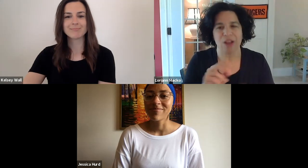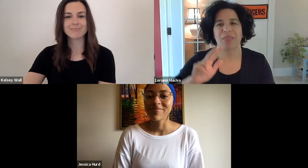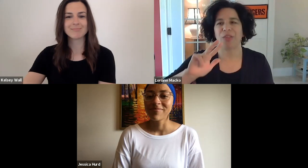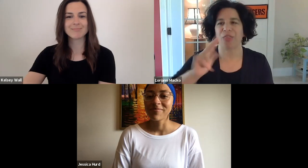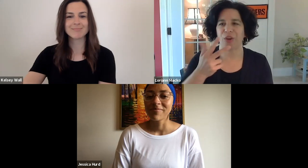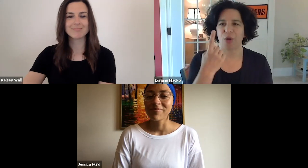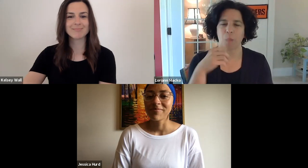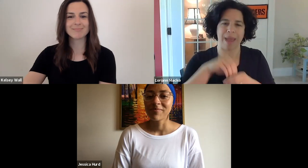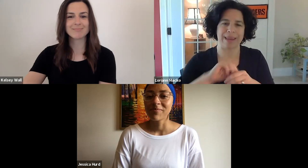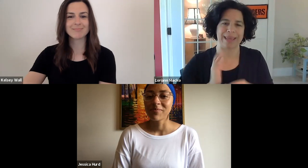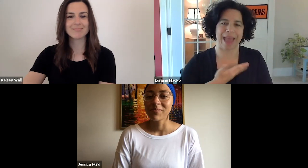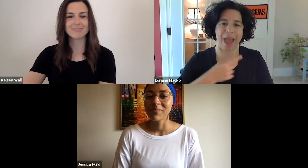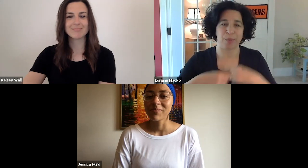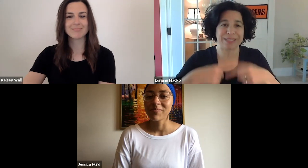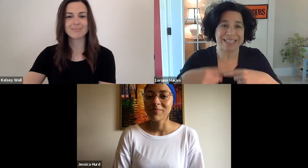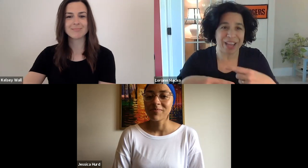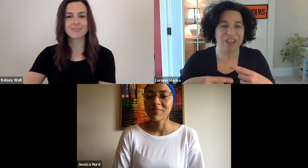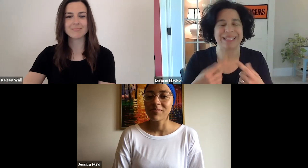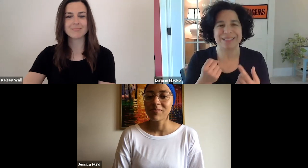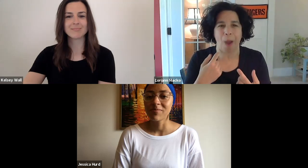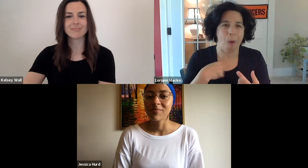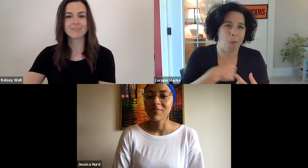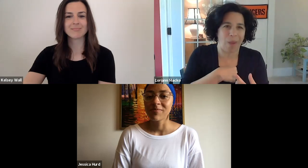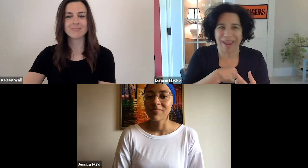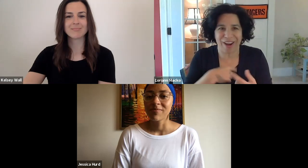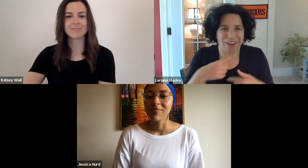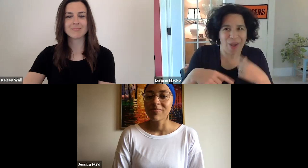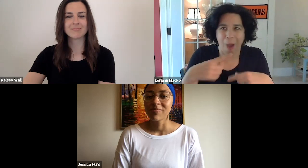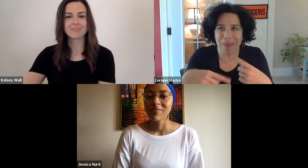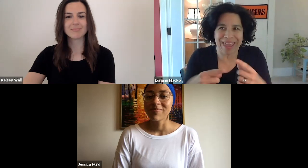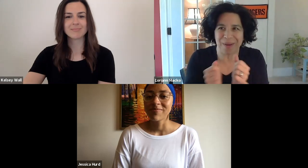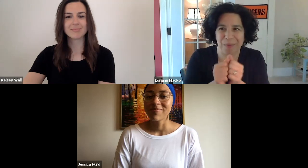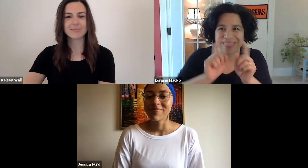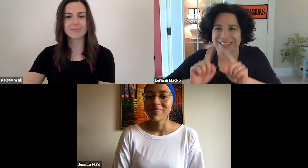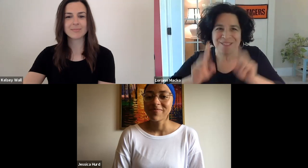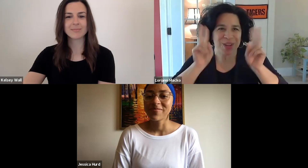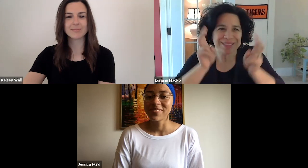This is the third in our ongoing series, and we're gonna hopefully keep this rolling.